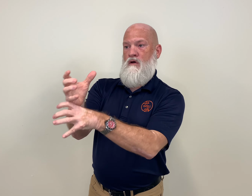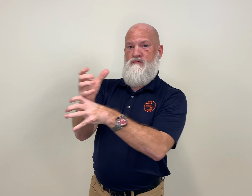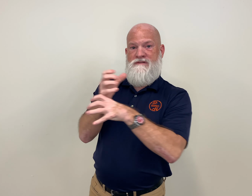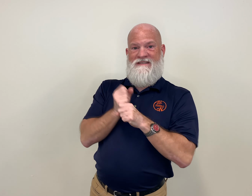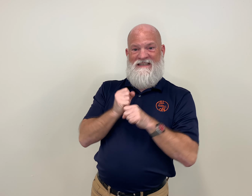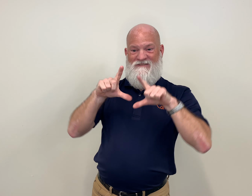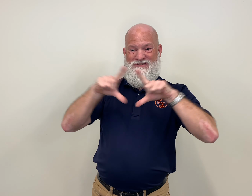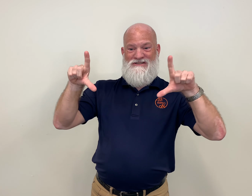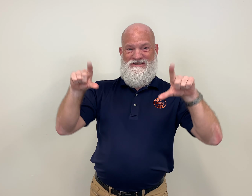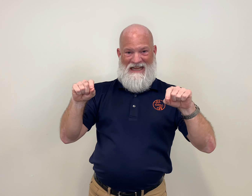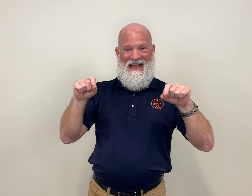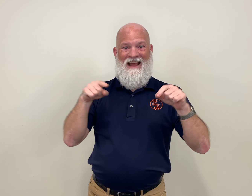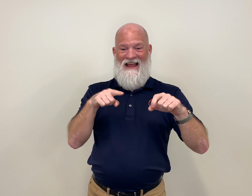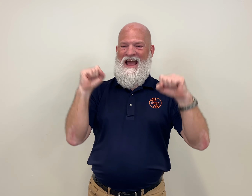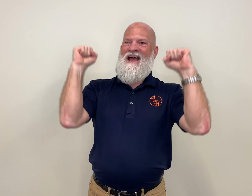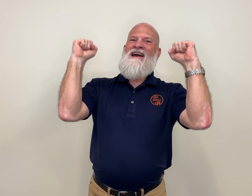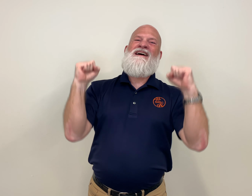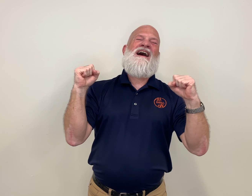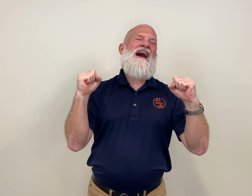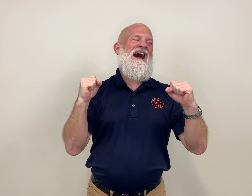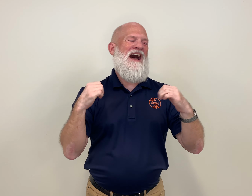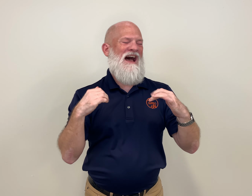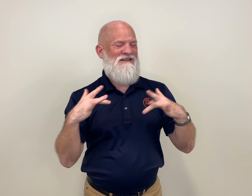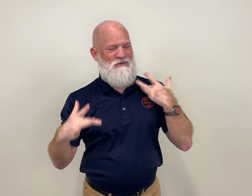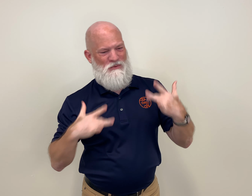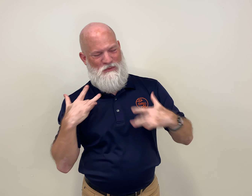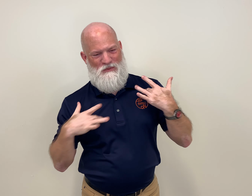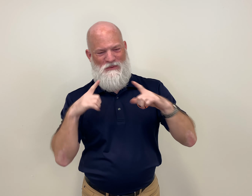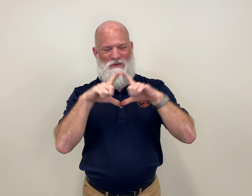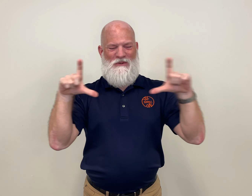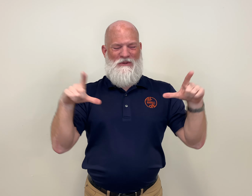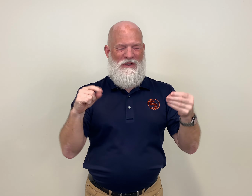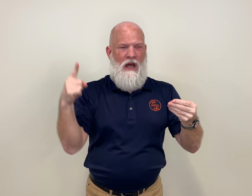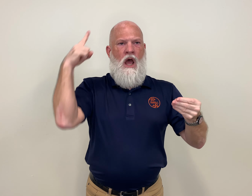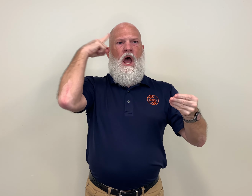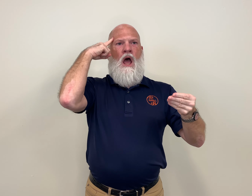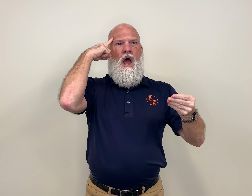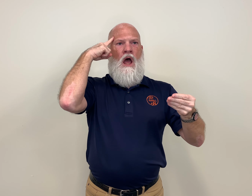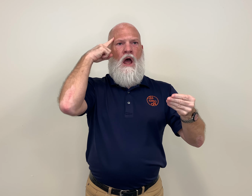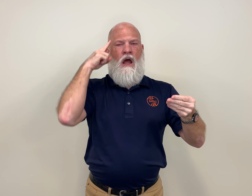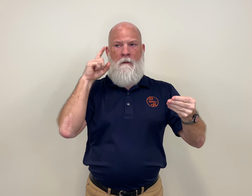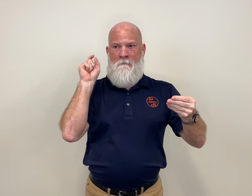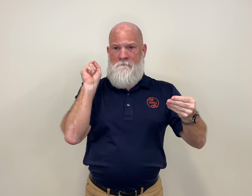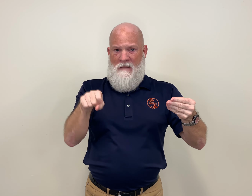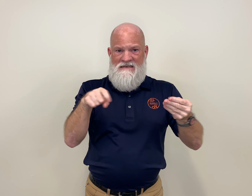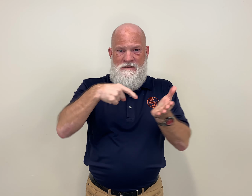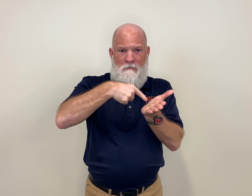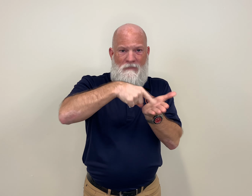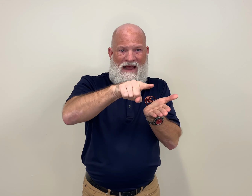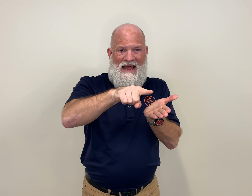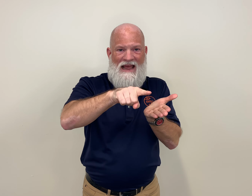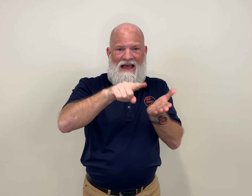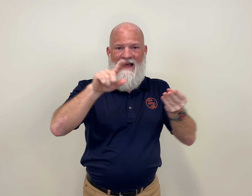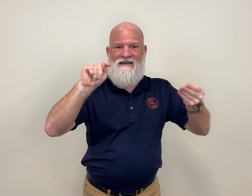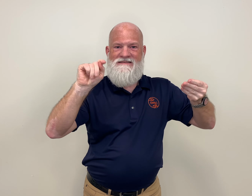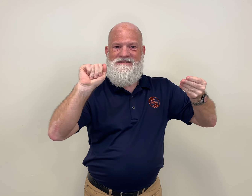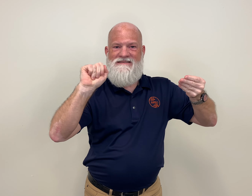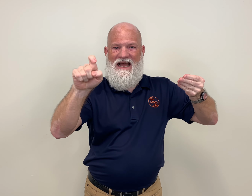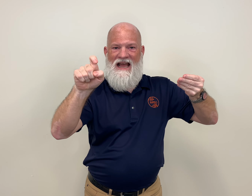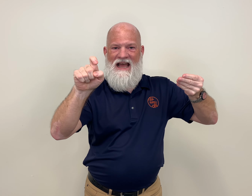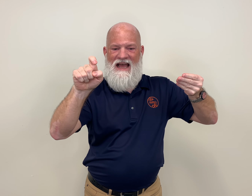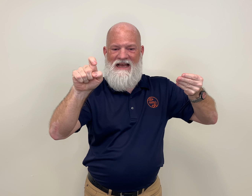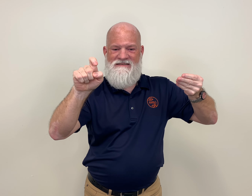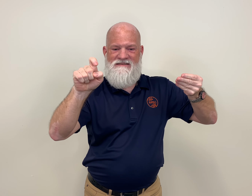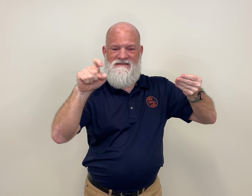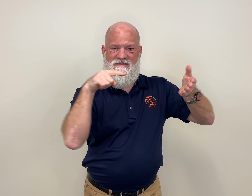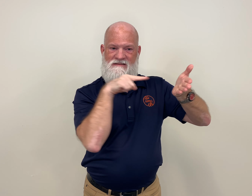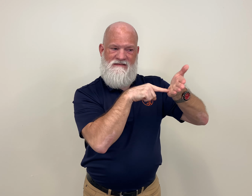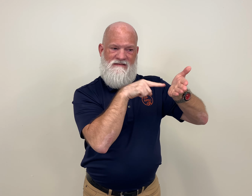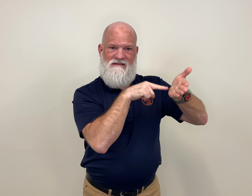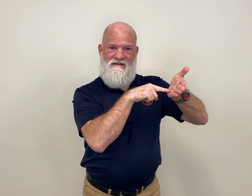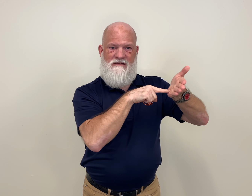Now you might be wondering, "If I receive the money, will this be taxable income on my 2020 taxes?"